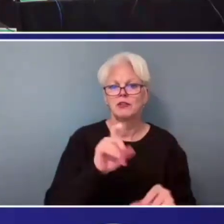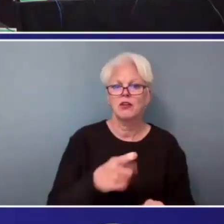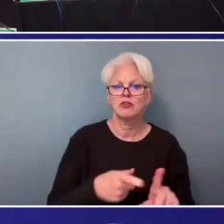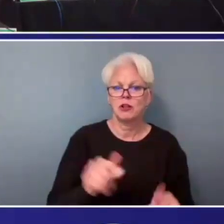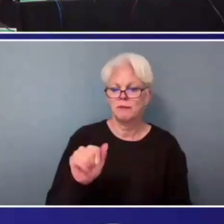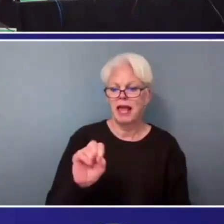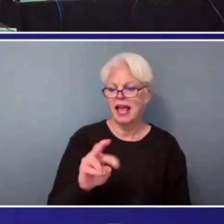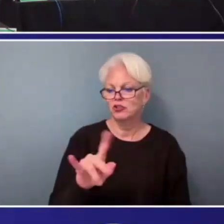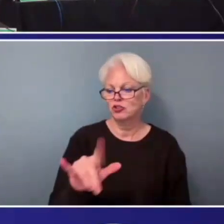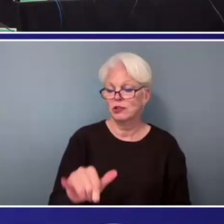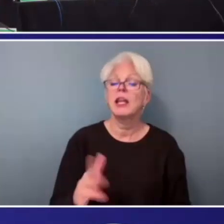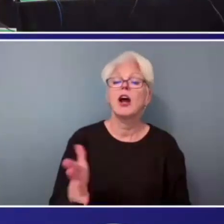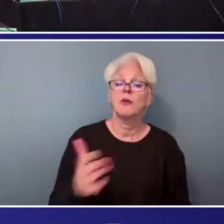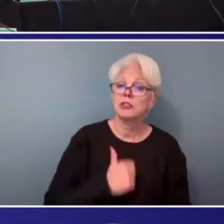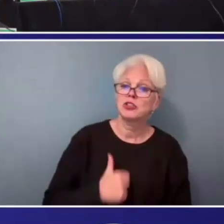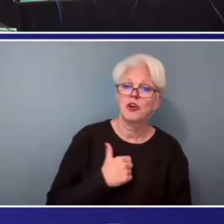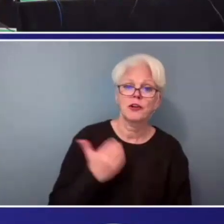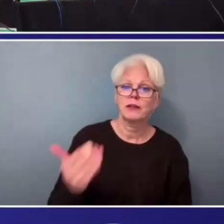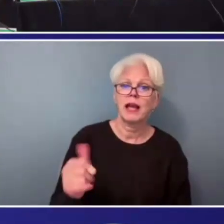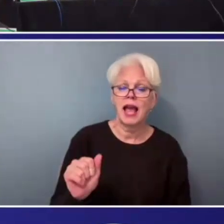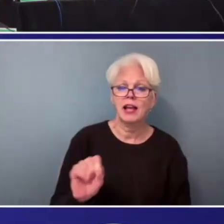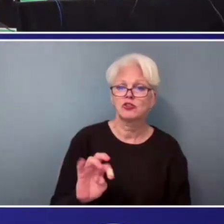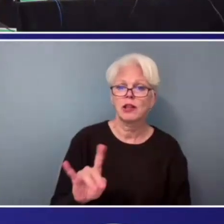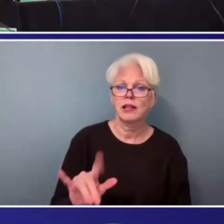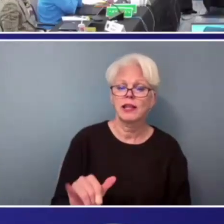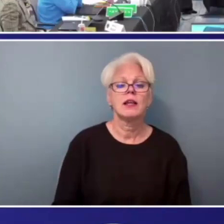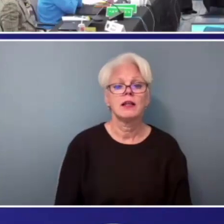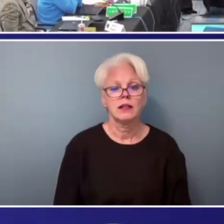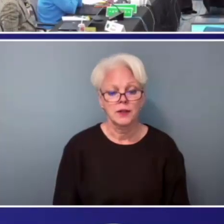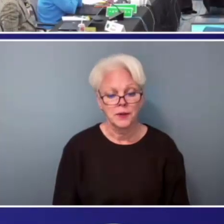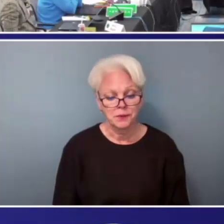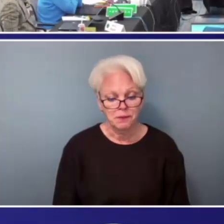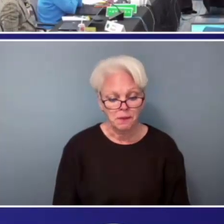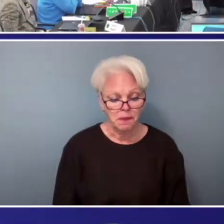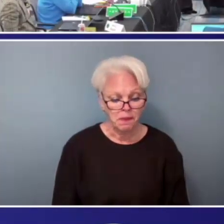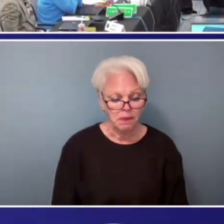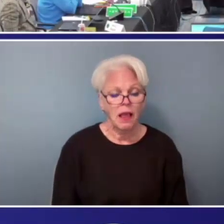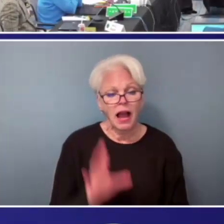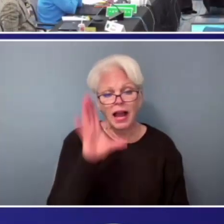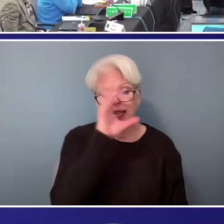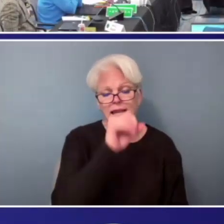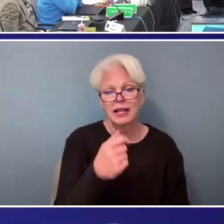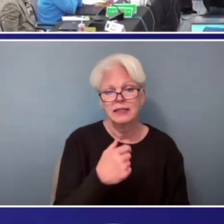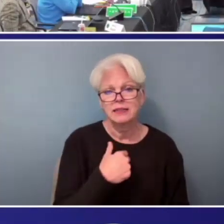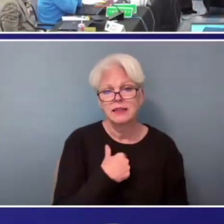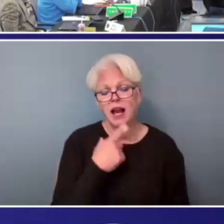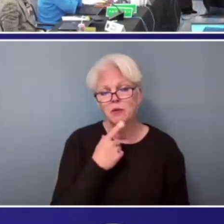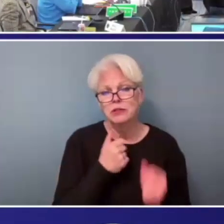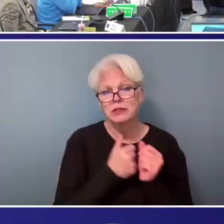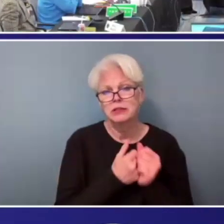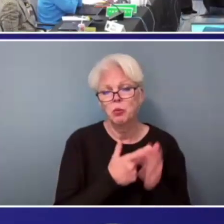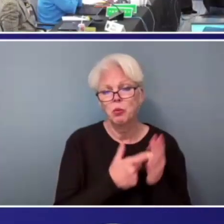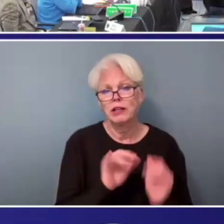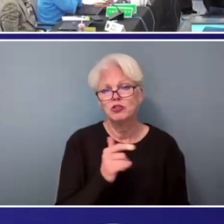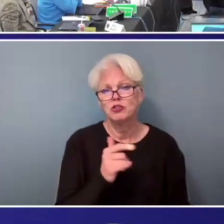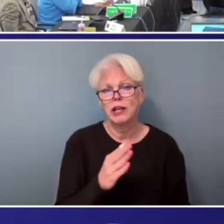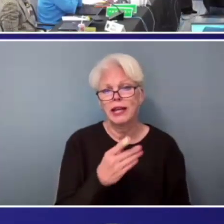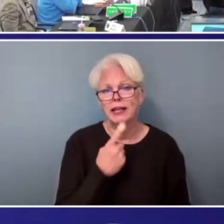Yes, ma'am. I'm sorry. If that's all right. I guess I was just tracking a little bit with what Jacob was saying and just kind of